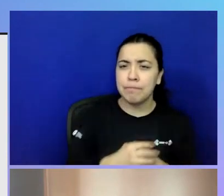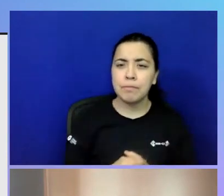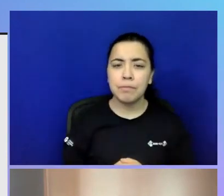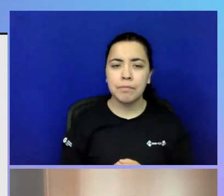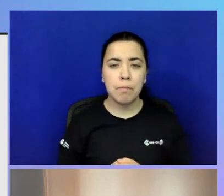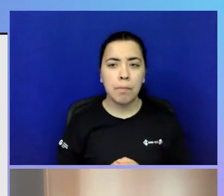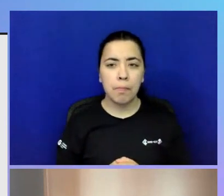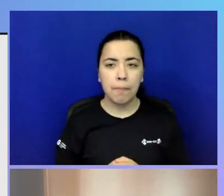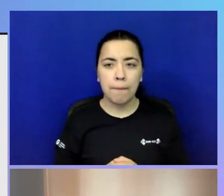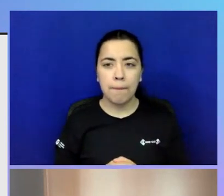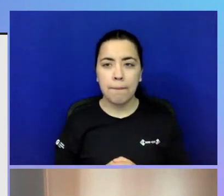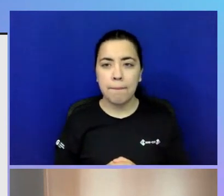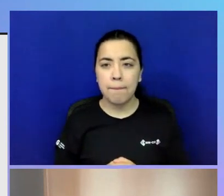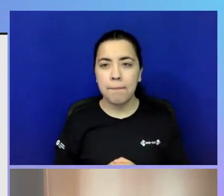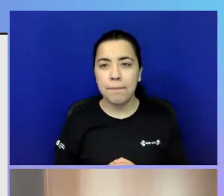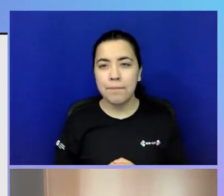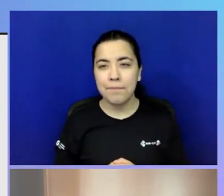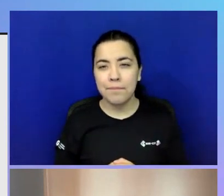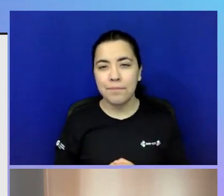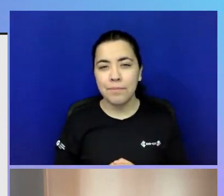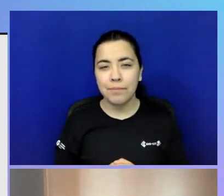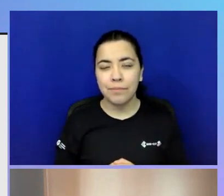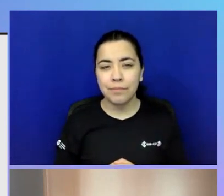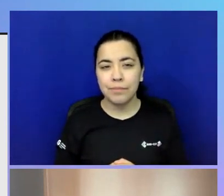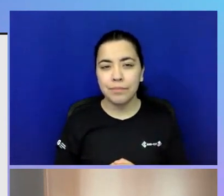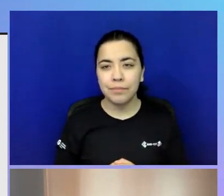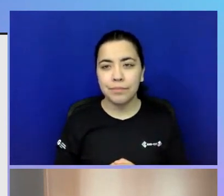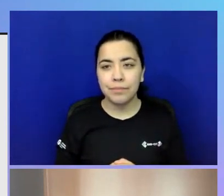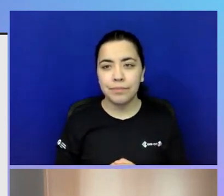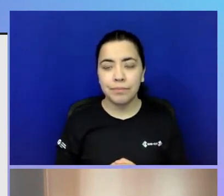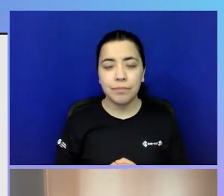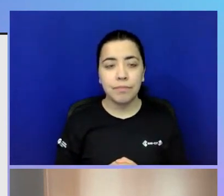. So part of shifting left is building out our accessible